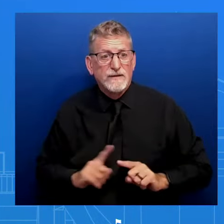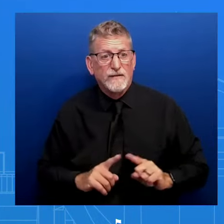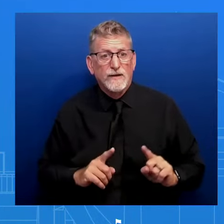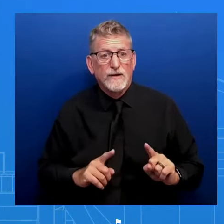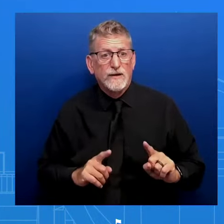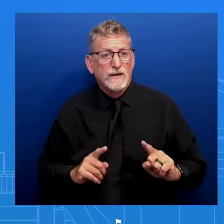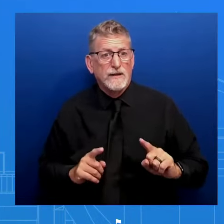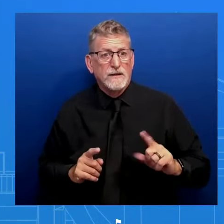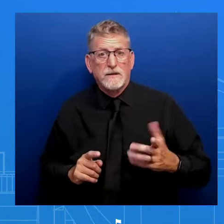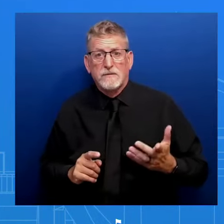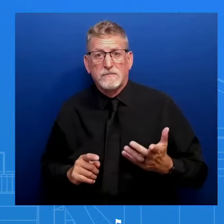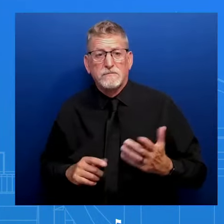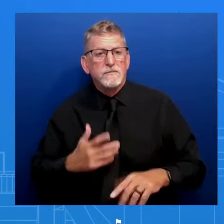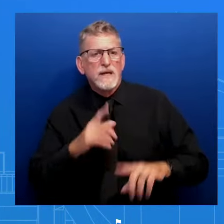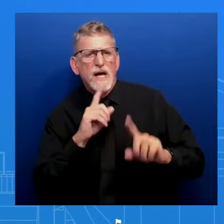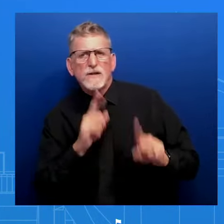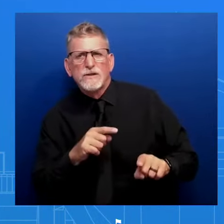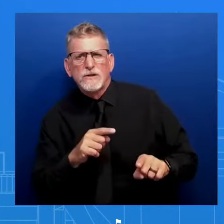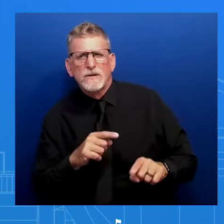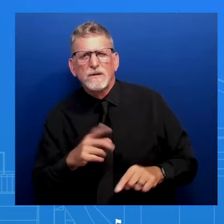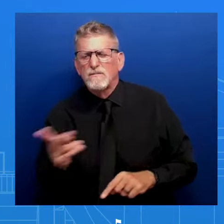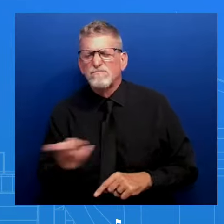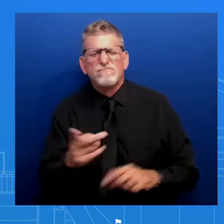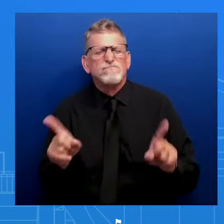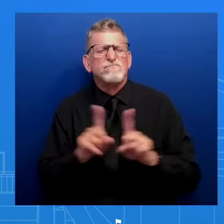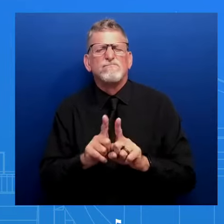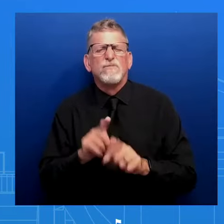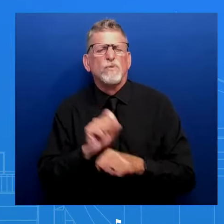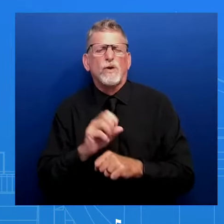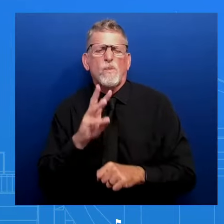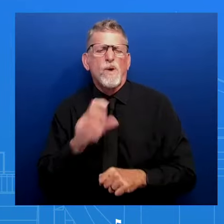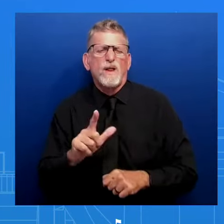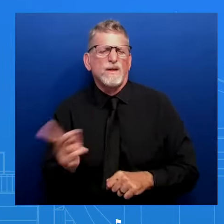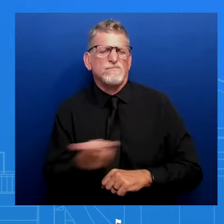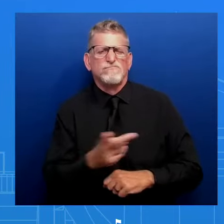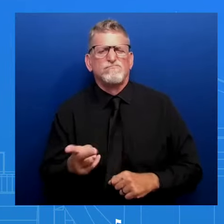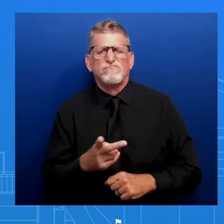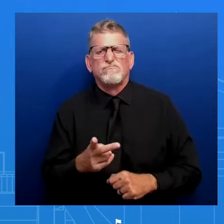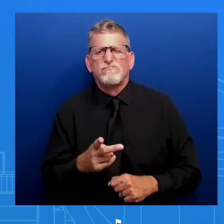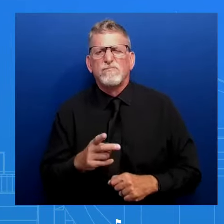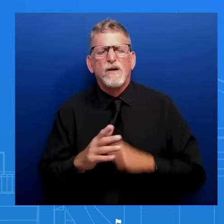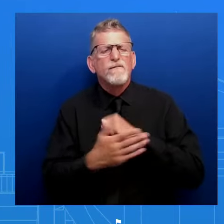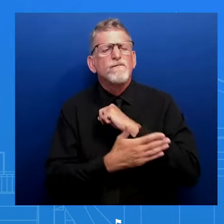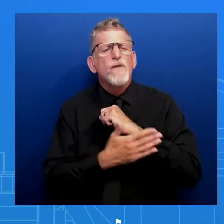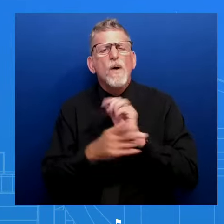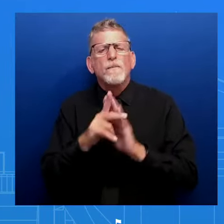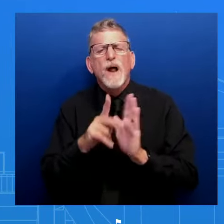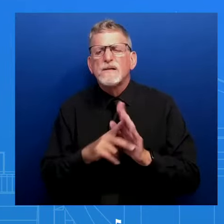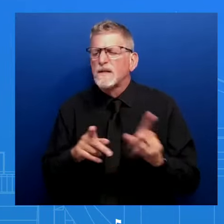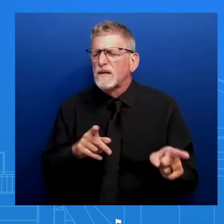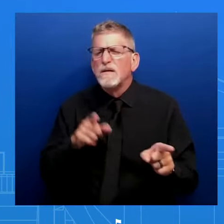there has been a lot of overlapping and mutually reinforcing approaches that --